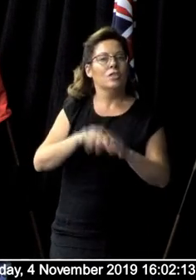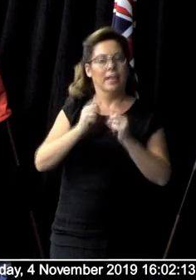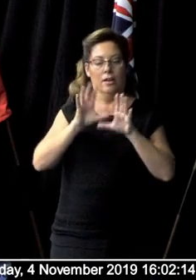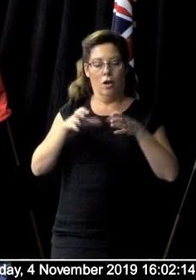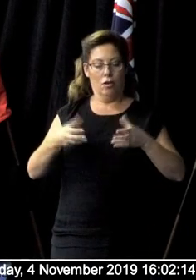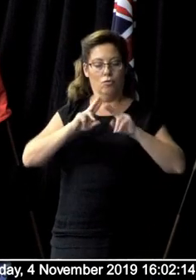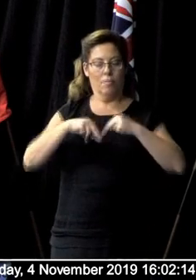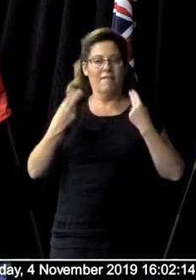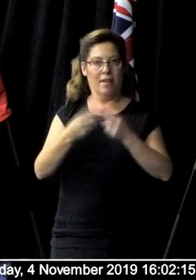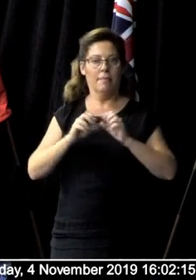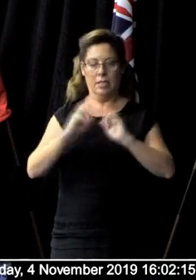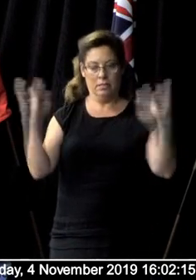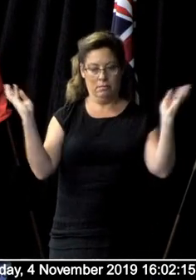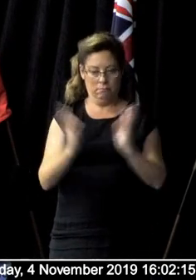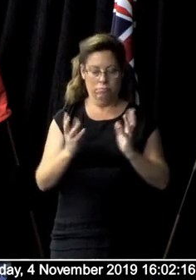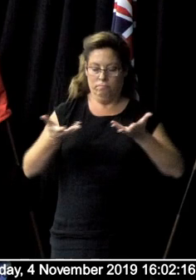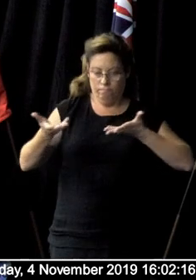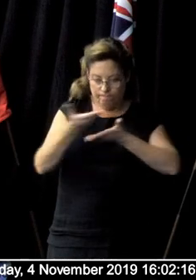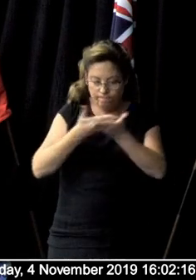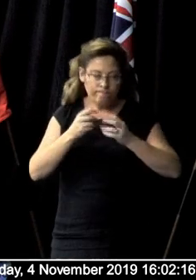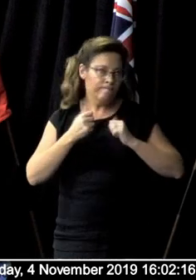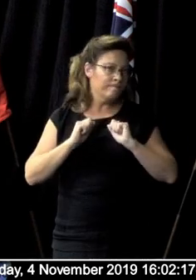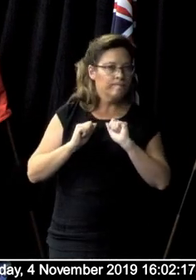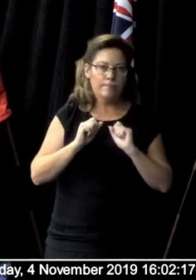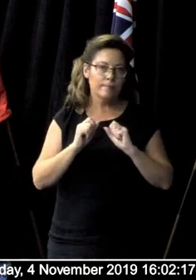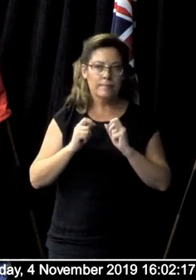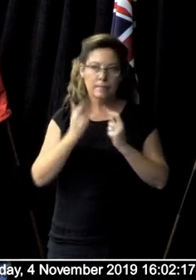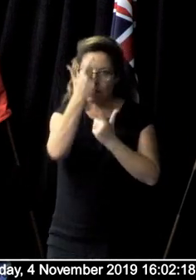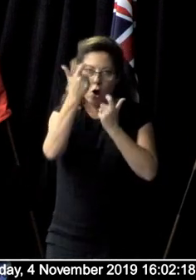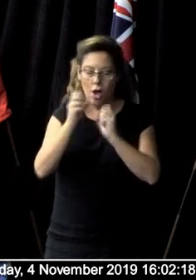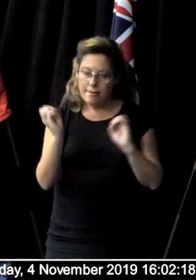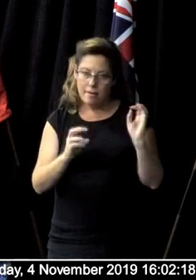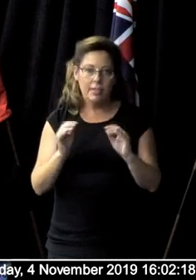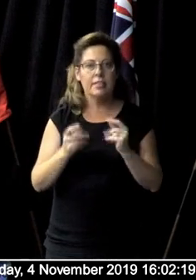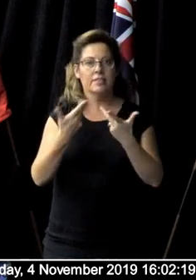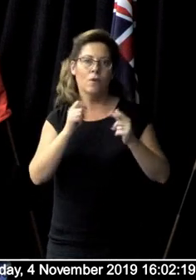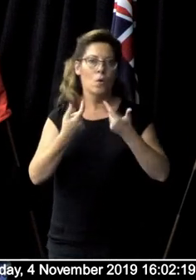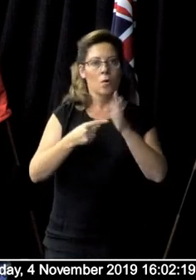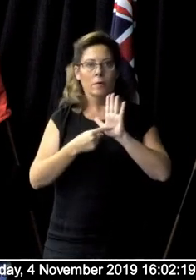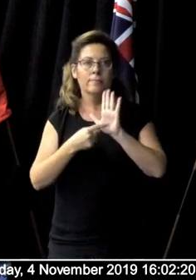what, what they would like to put forward, and they argued then at least that no new